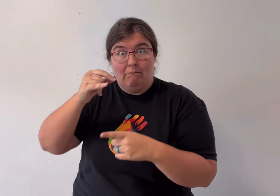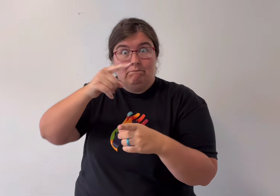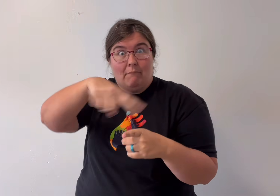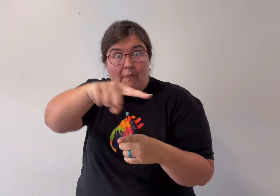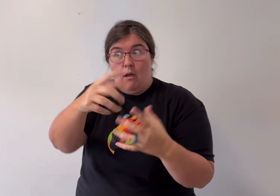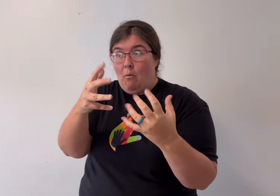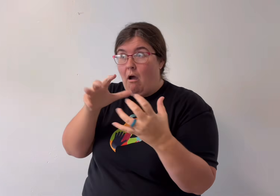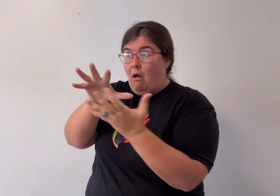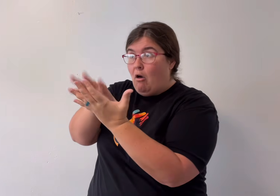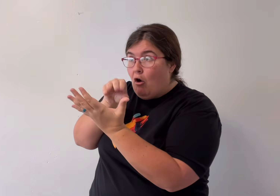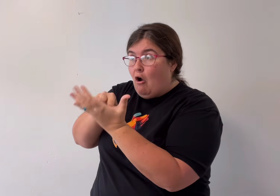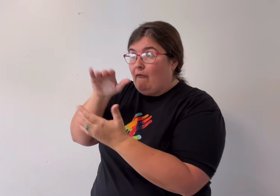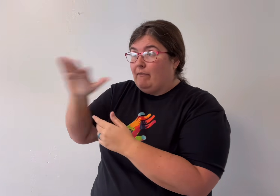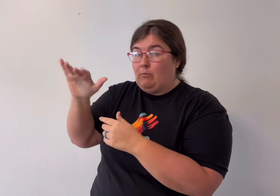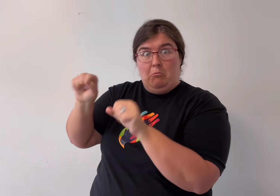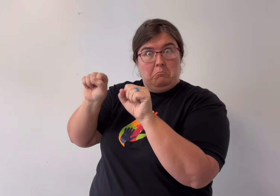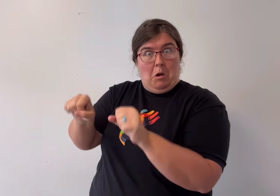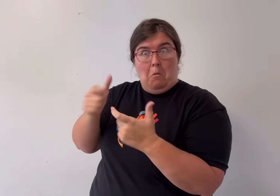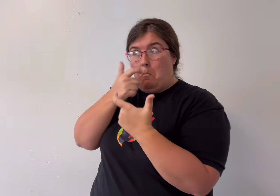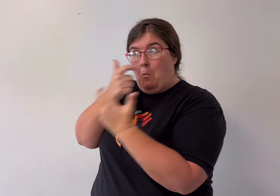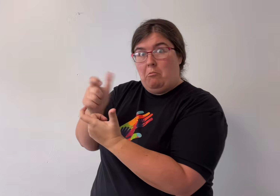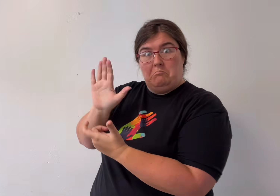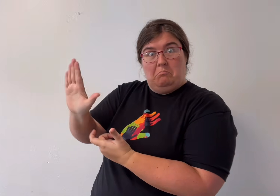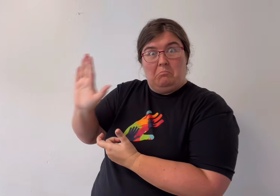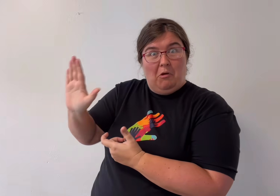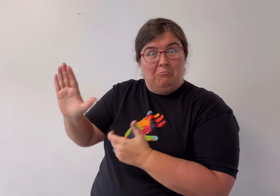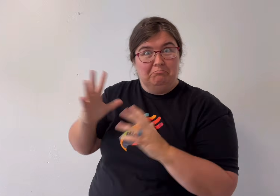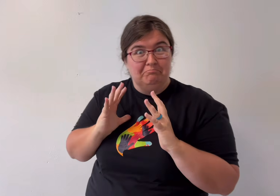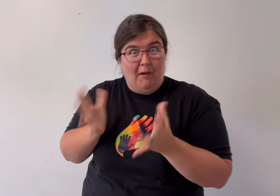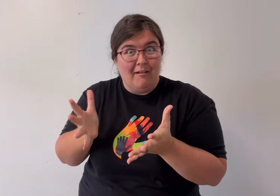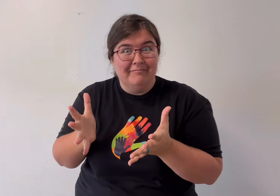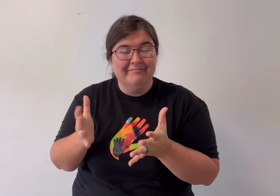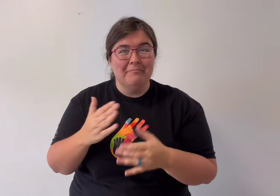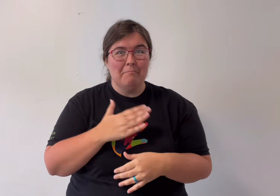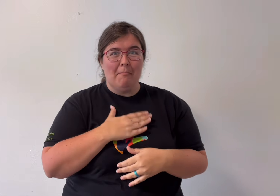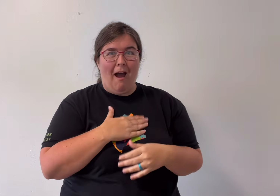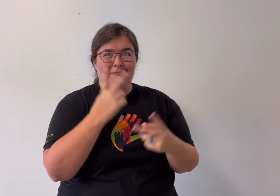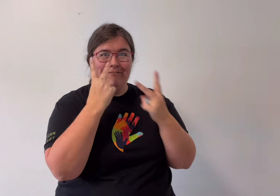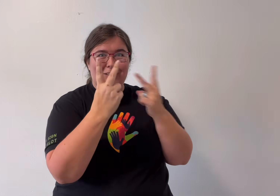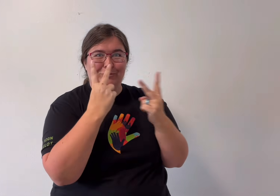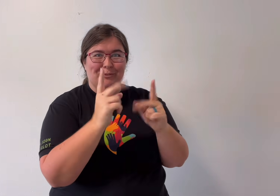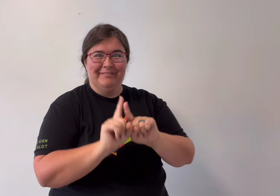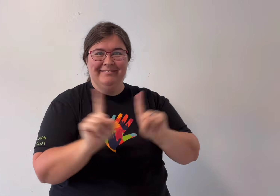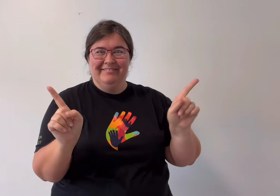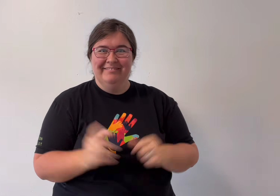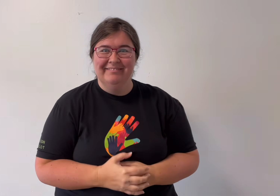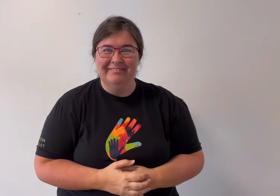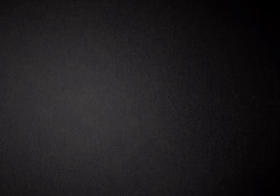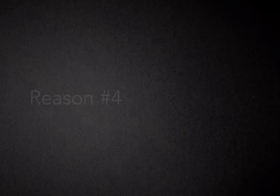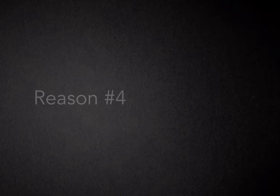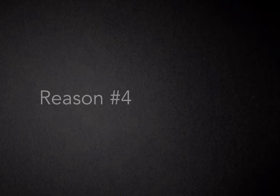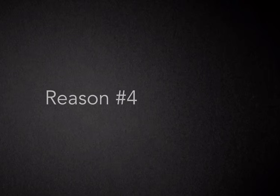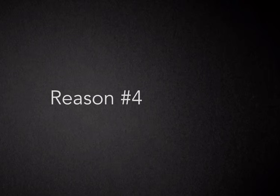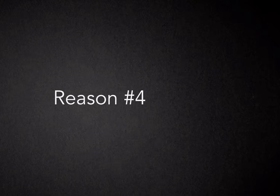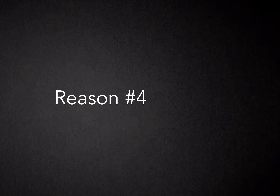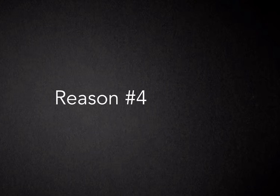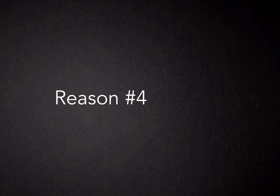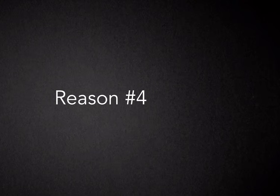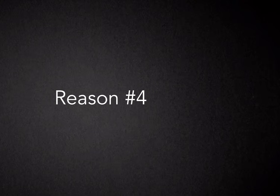And if ASL students want to learn that way, they can. They can watch those videos. That's totally fine. My approach is just different. It's visual.